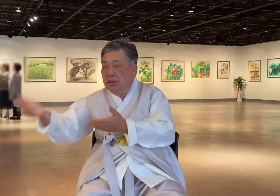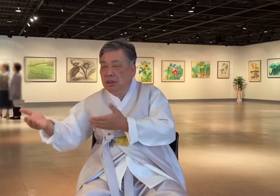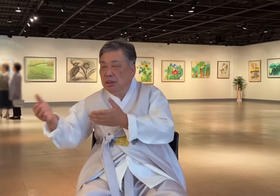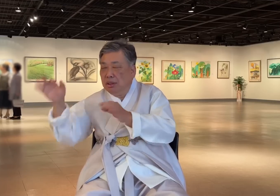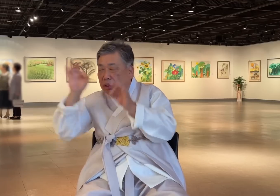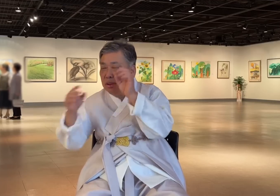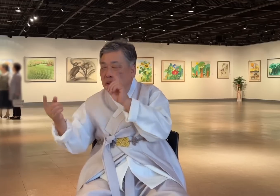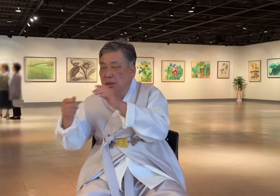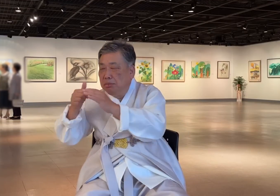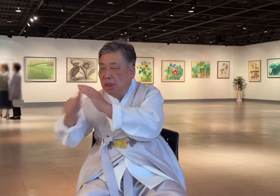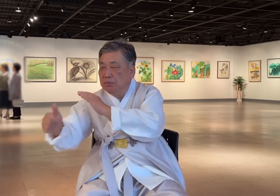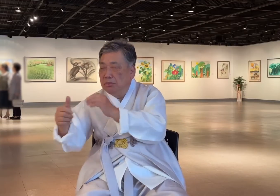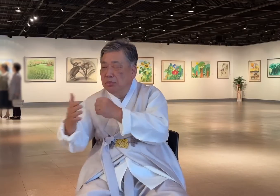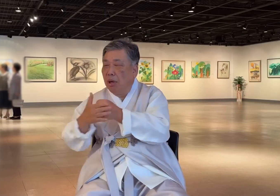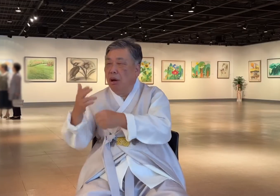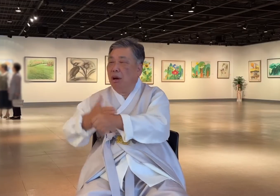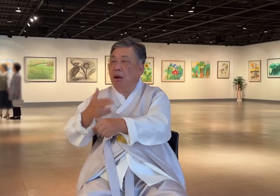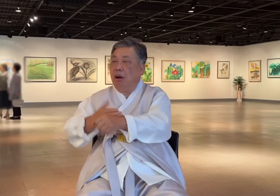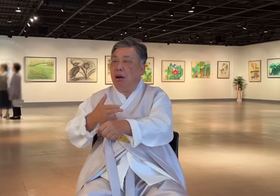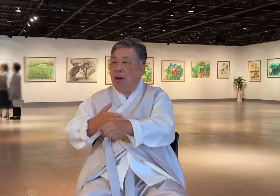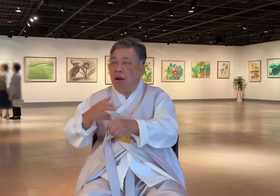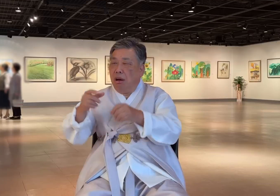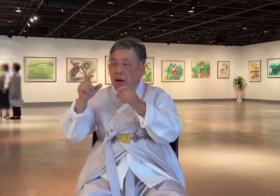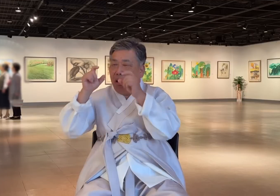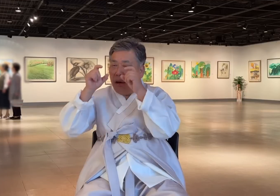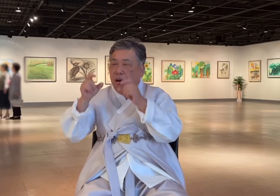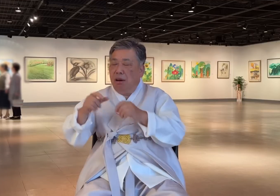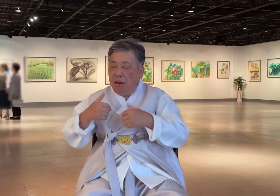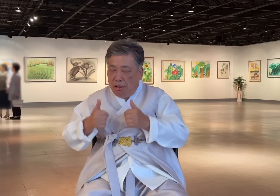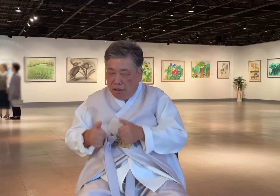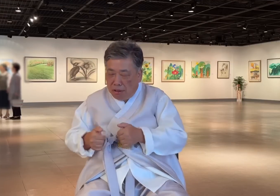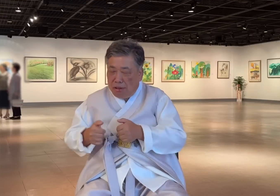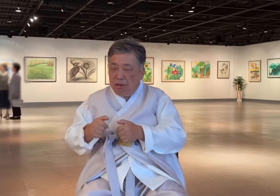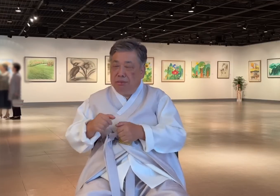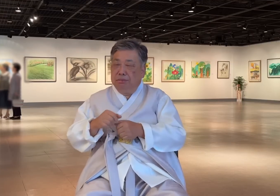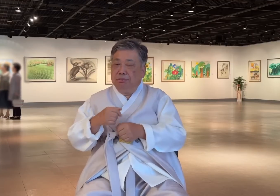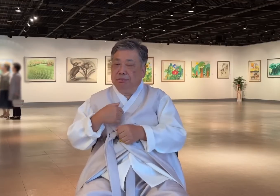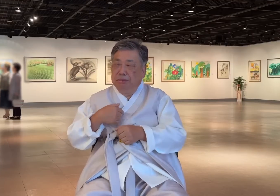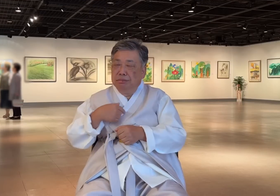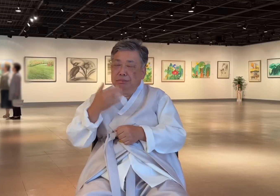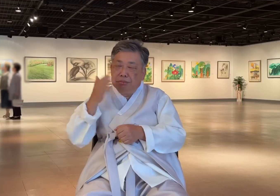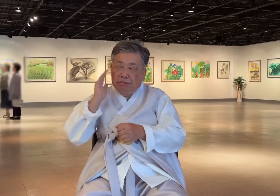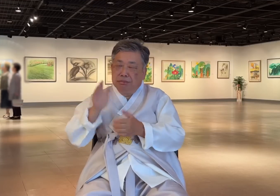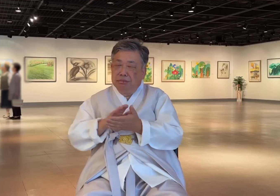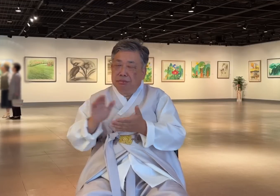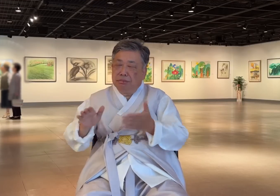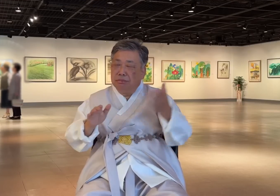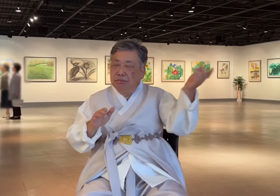we met and greeted Teacher Simwon. I introduced myself as a deaf person.